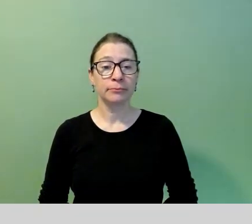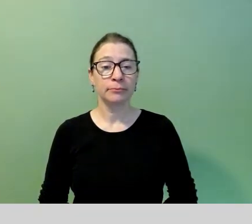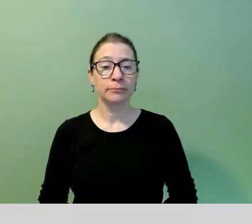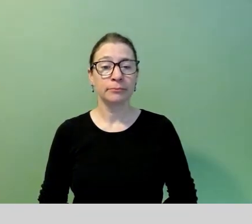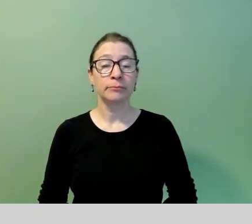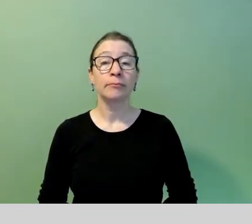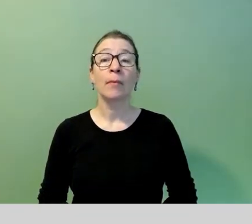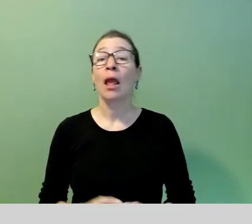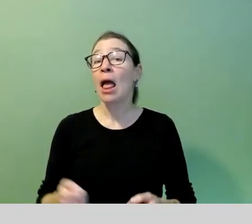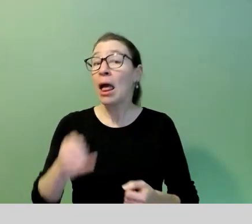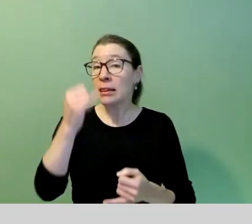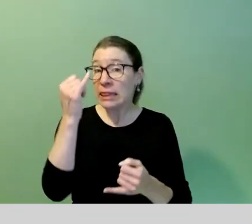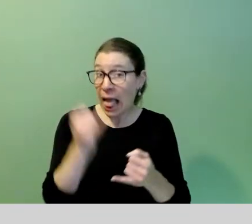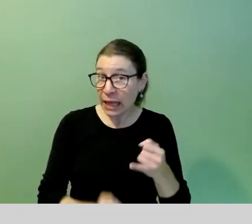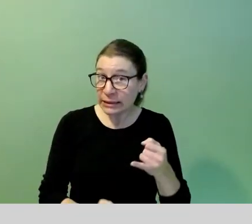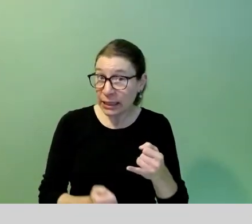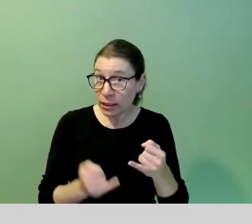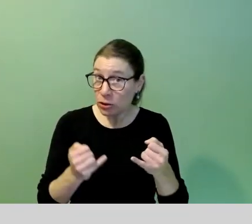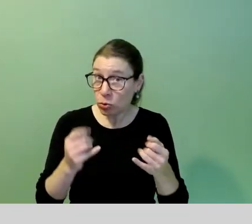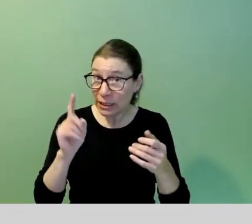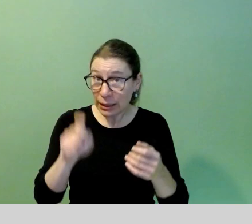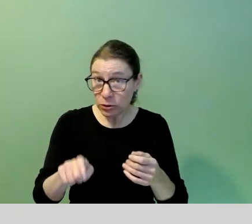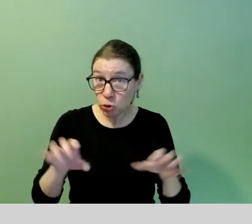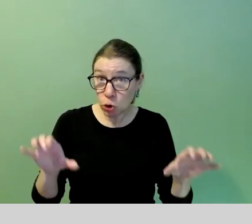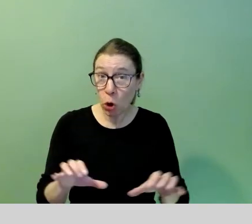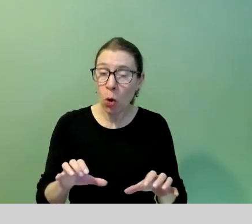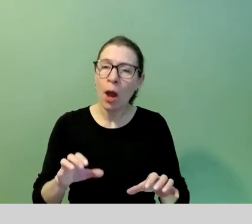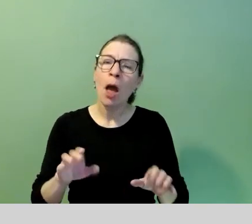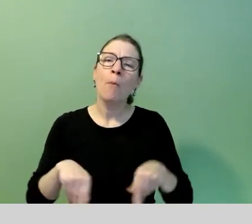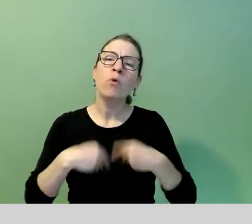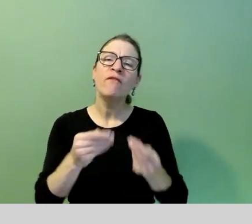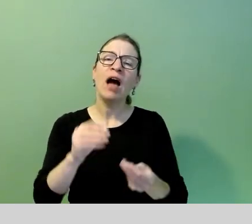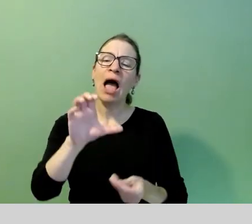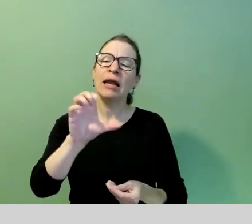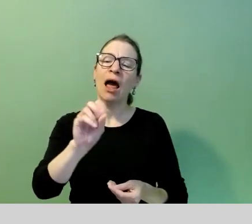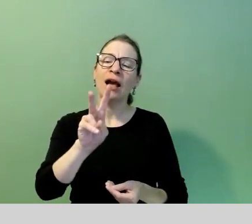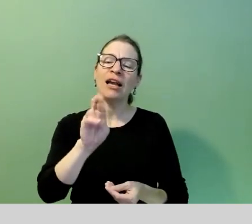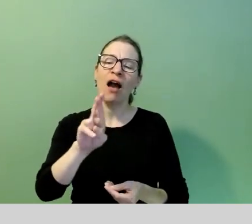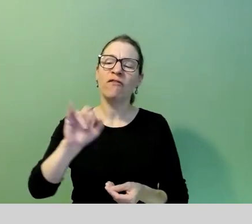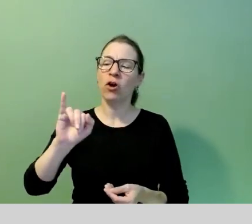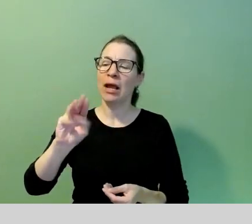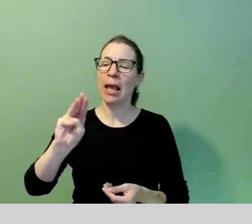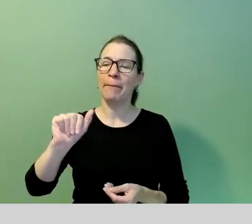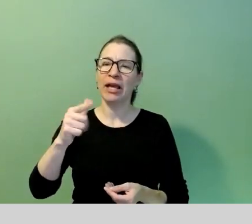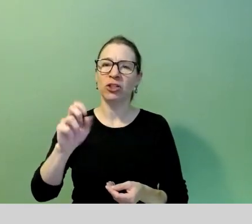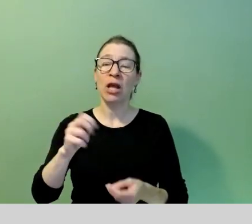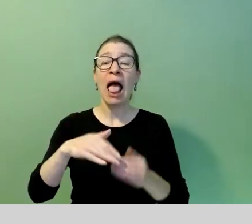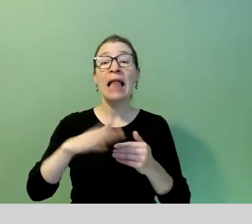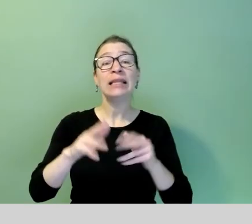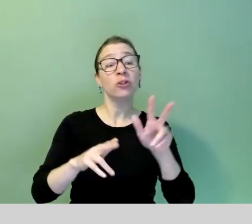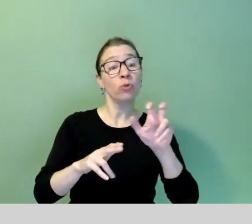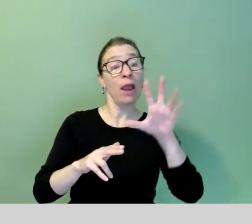The last thing you want for sure is a cover image that is at least 350 by 250 pixels.